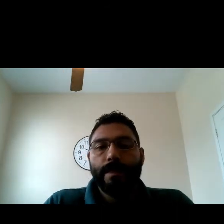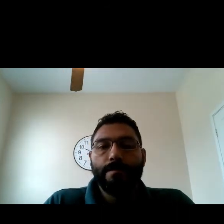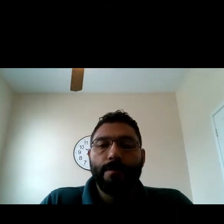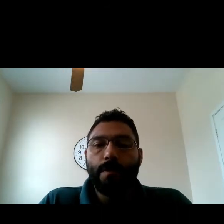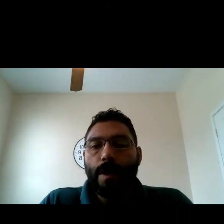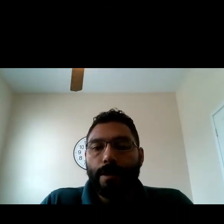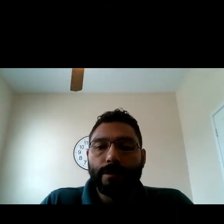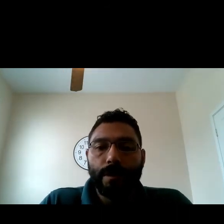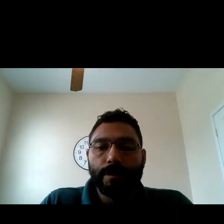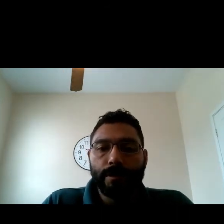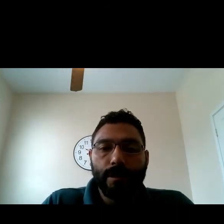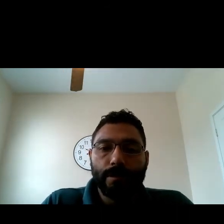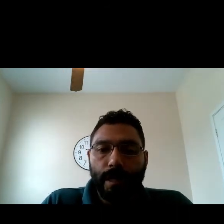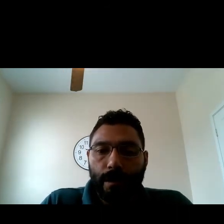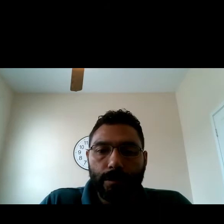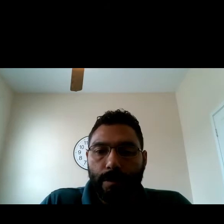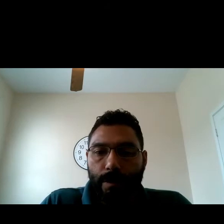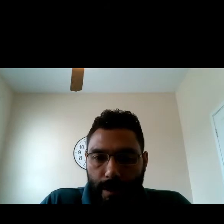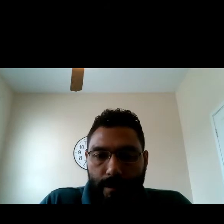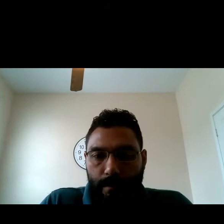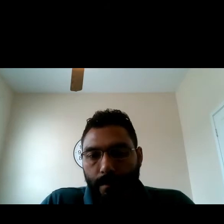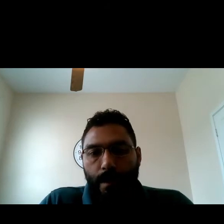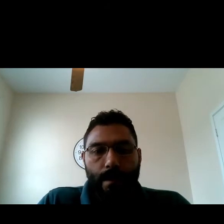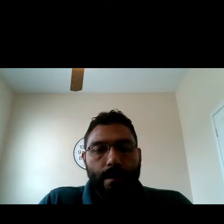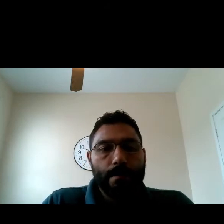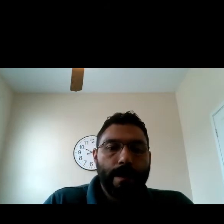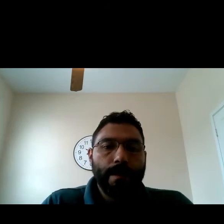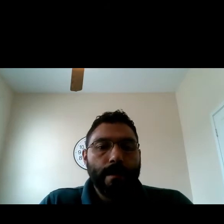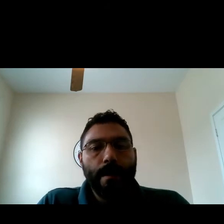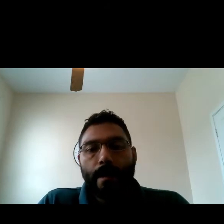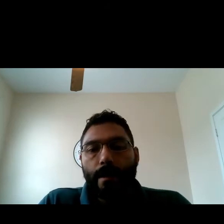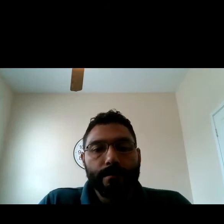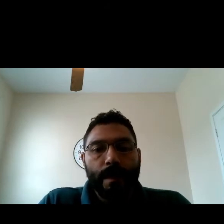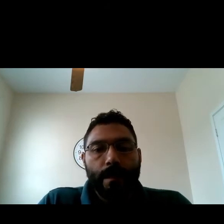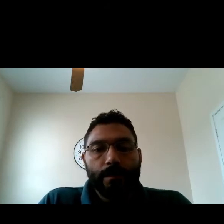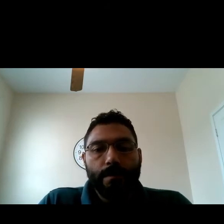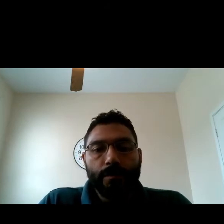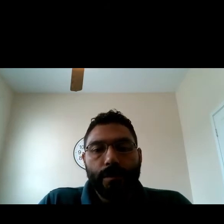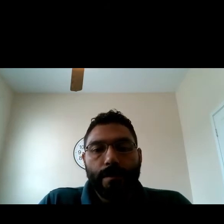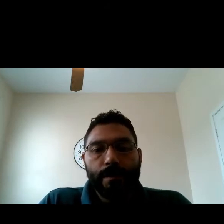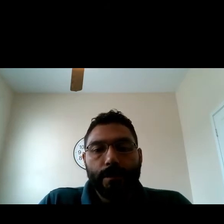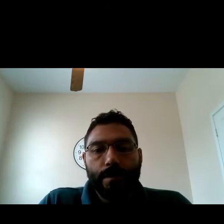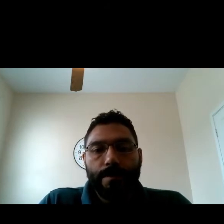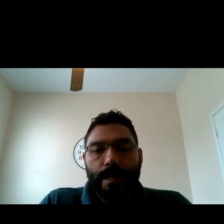that they might require services that are tailored to their needs, okay? Some of those services could be